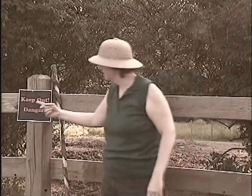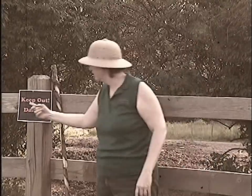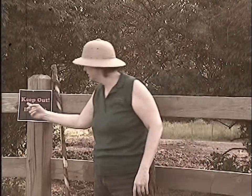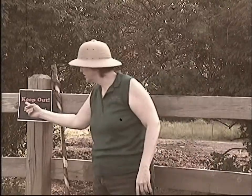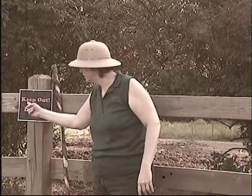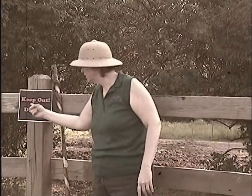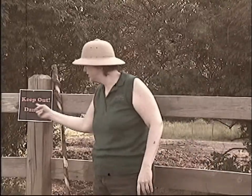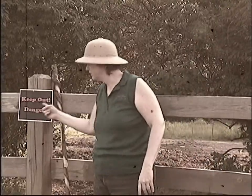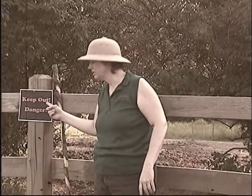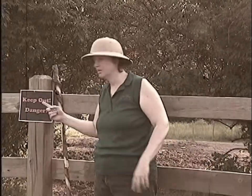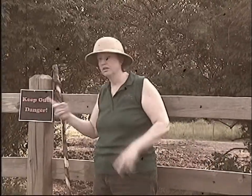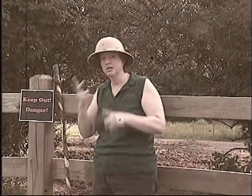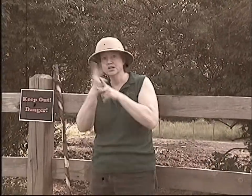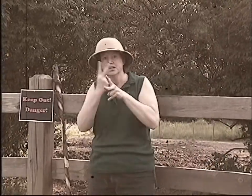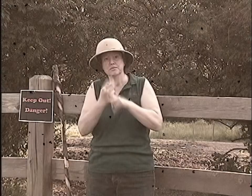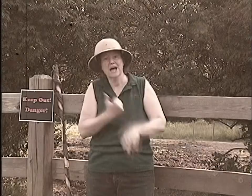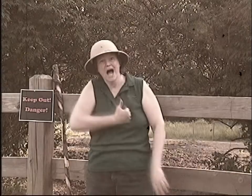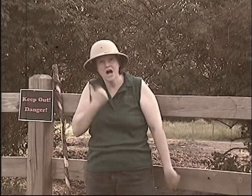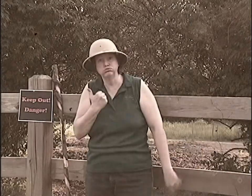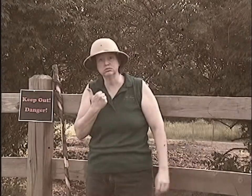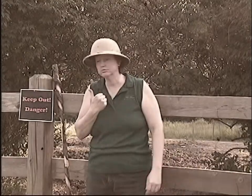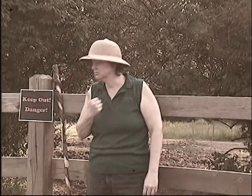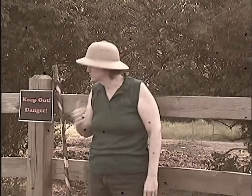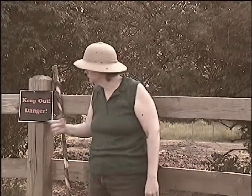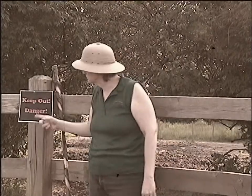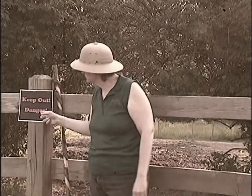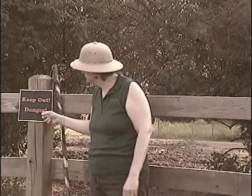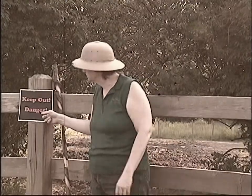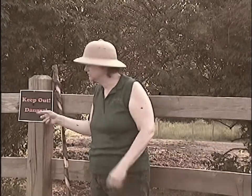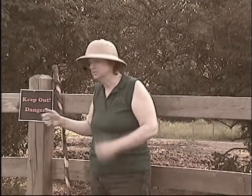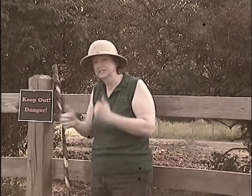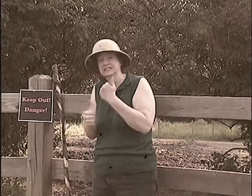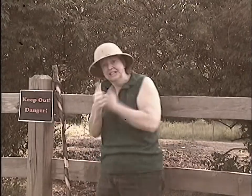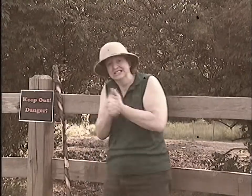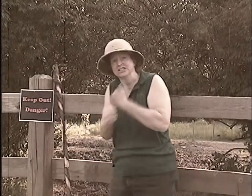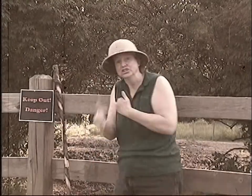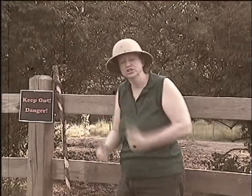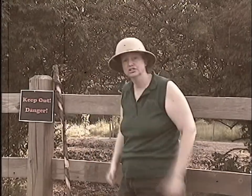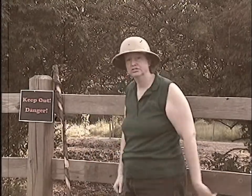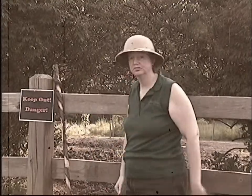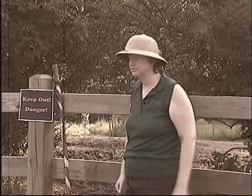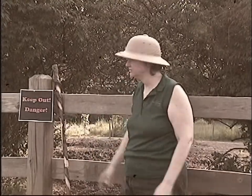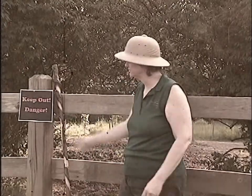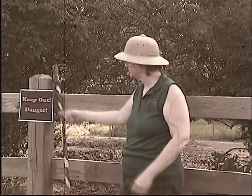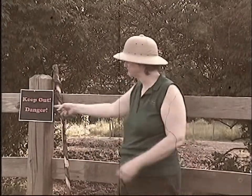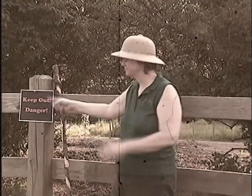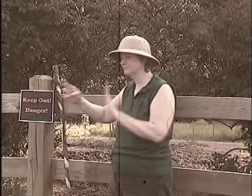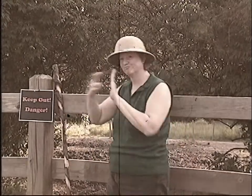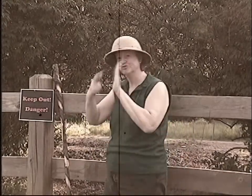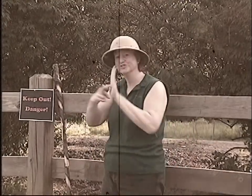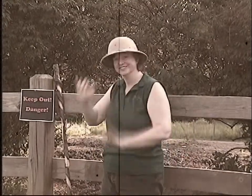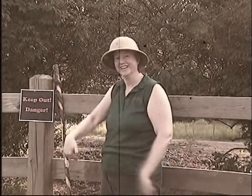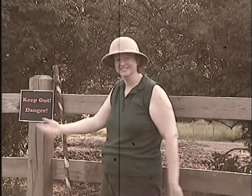THEN A LIE, IT'S JUST NOT GOOD. IT'S THE SAME WITH THIS FAUCET. IF THE WATER'S ALWAYS CLEAN, YOU CAN TRUST IT.